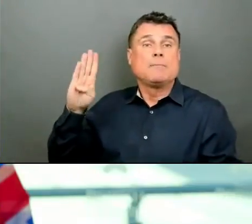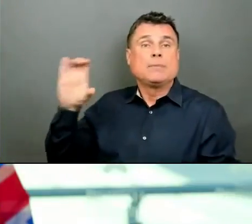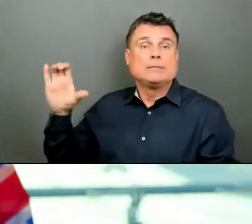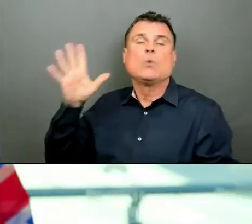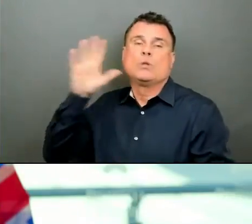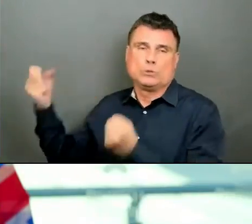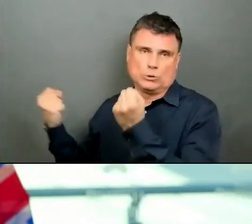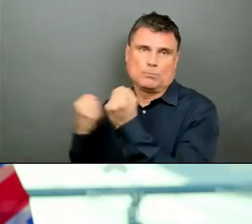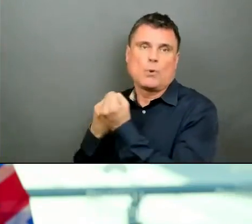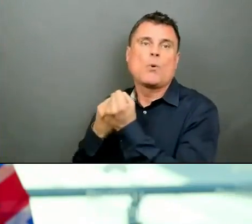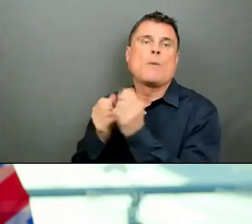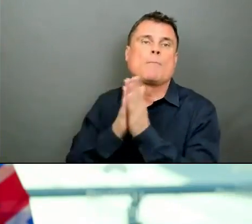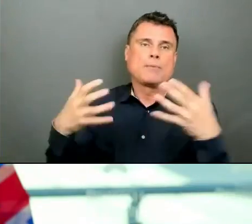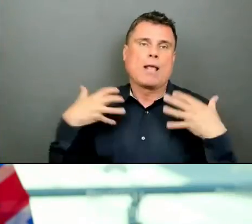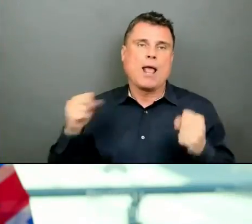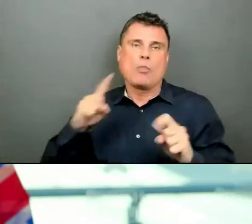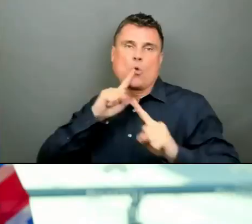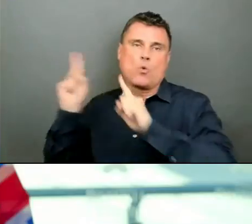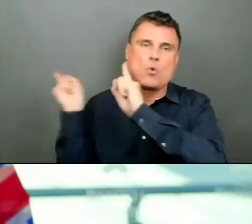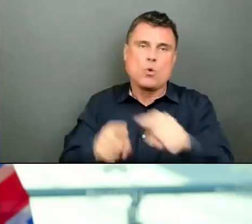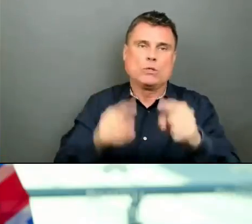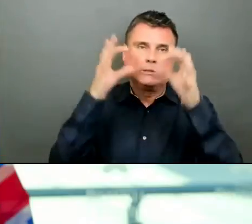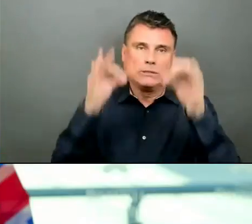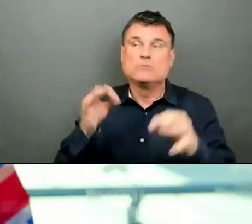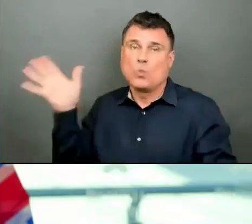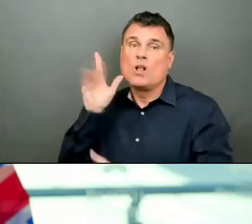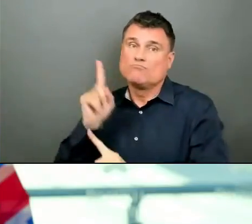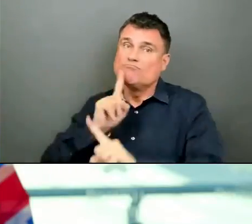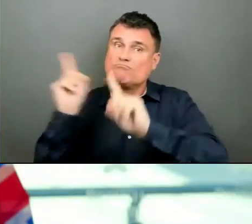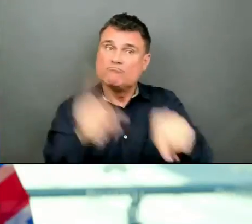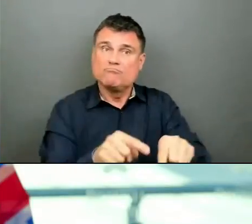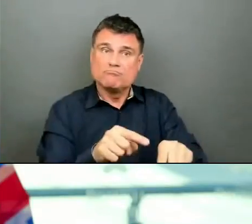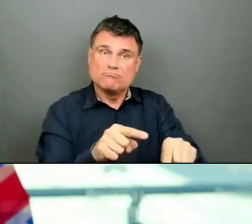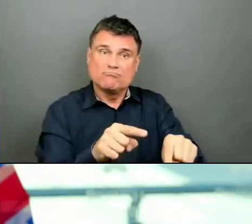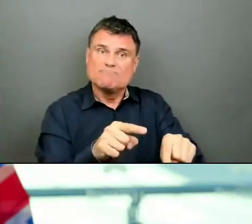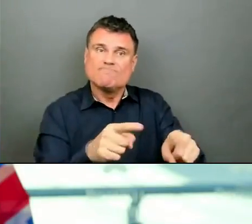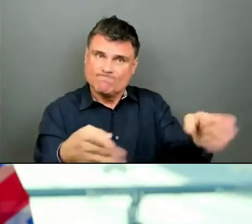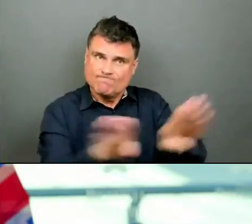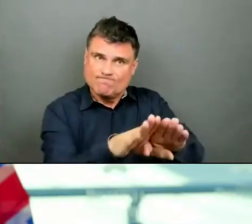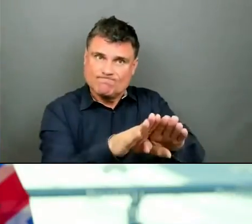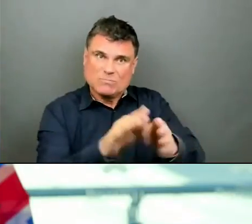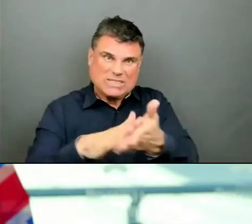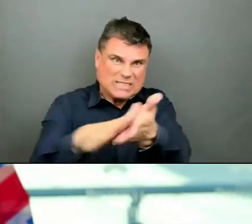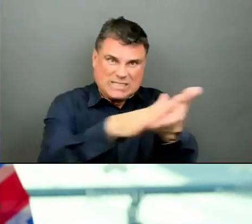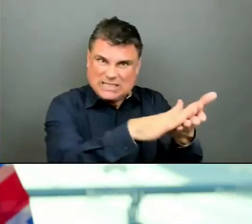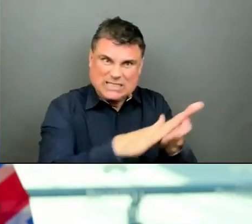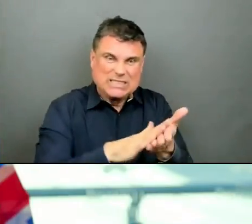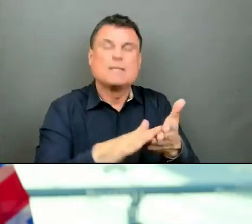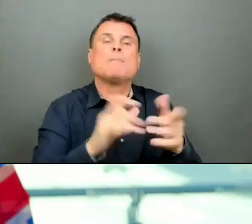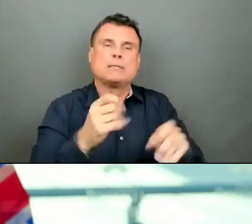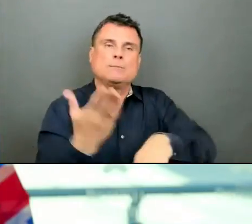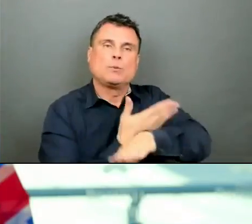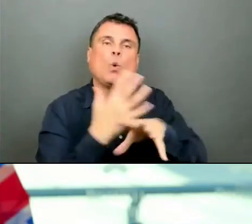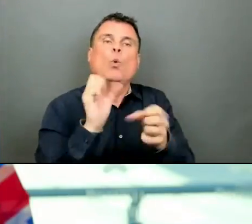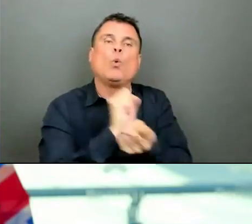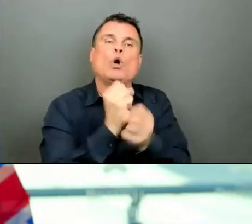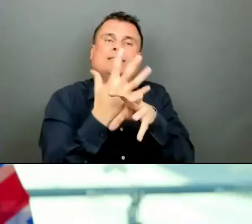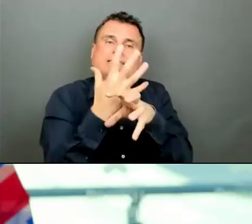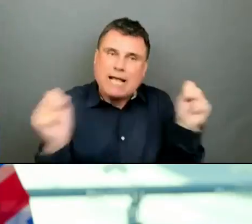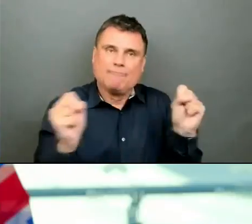closure notice and support the workplace to review and enhance their safety plans as needed. We recognize of course there are many workplaces